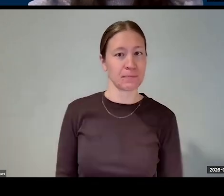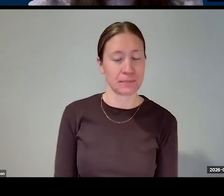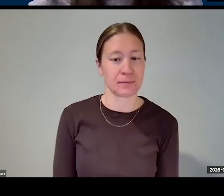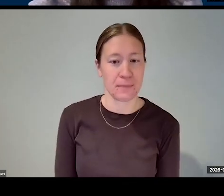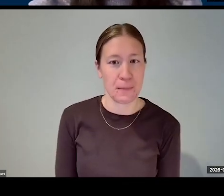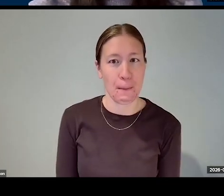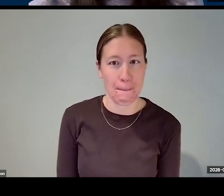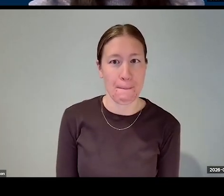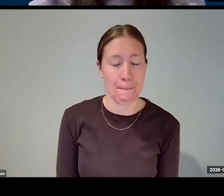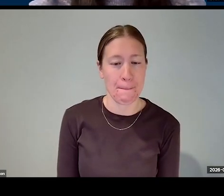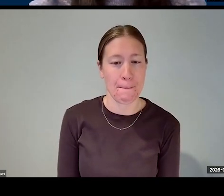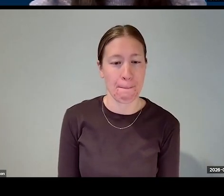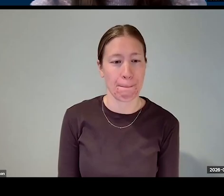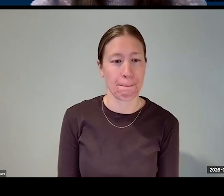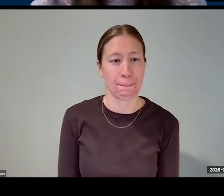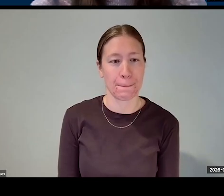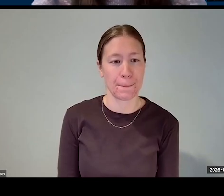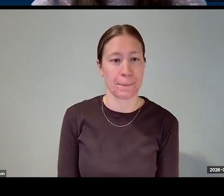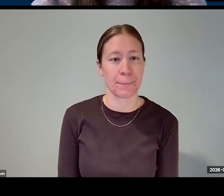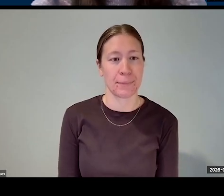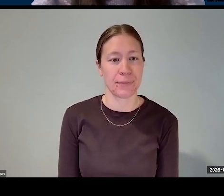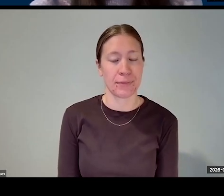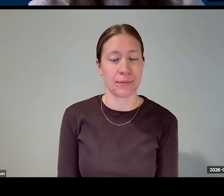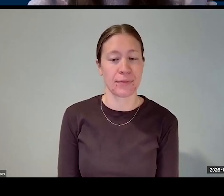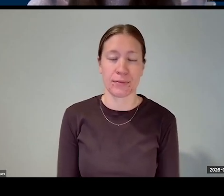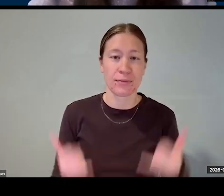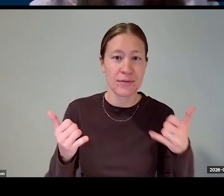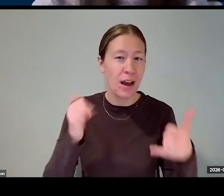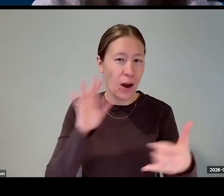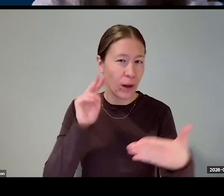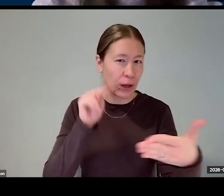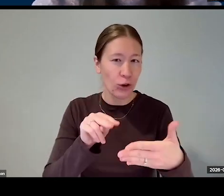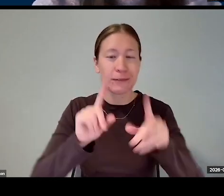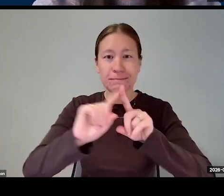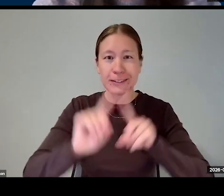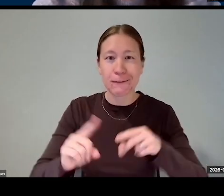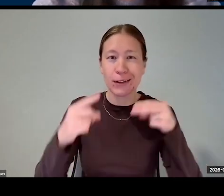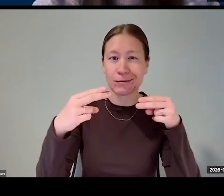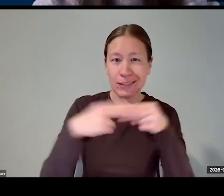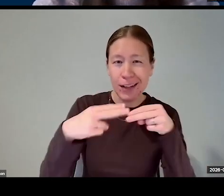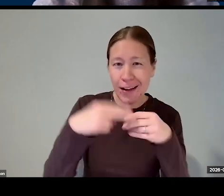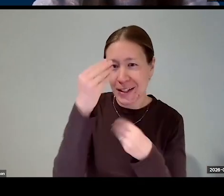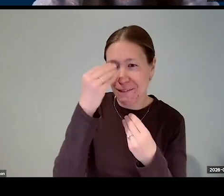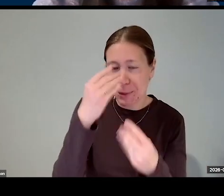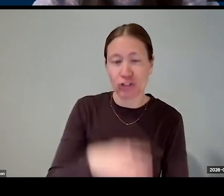Okay, so now I wanna check out some of our slide content. So on our title slide we have an image